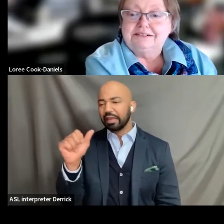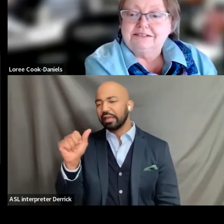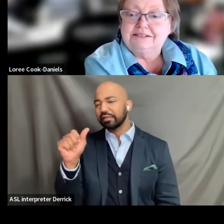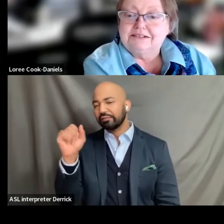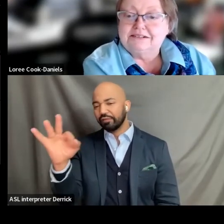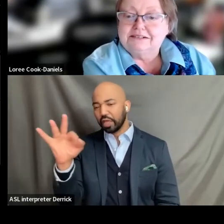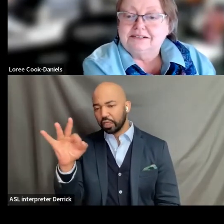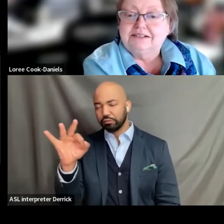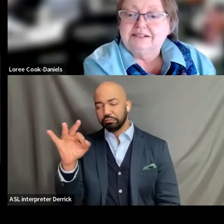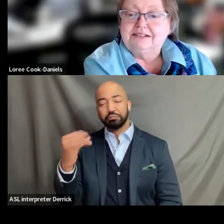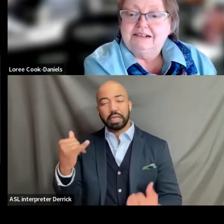Yep.